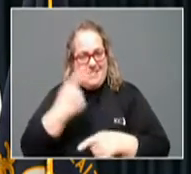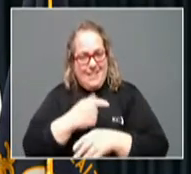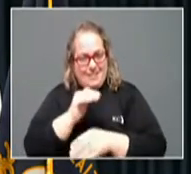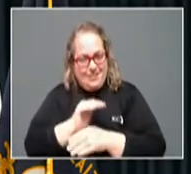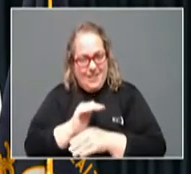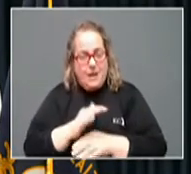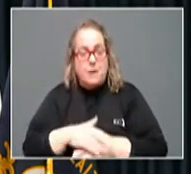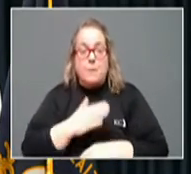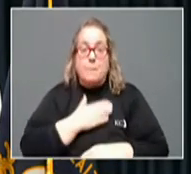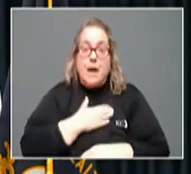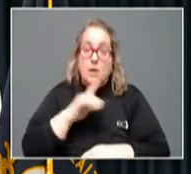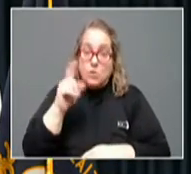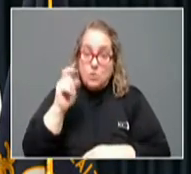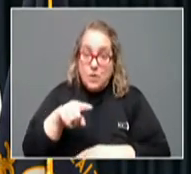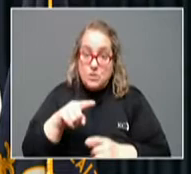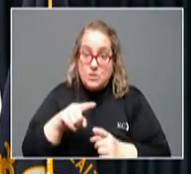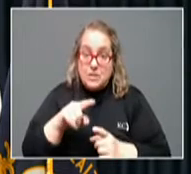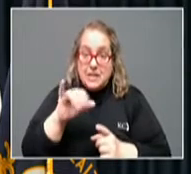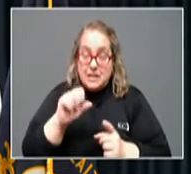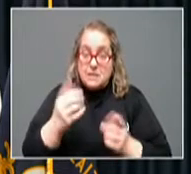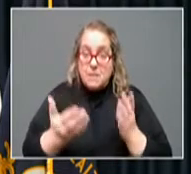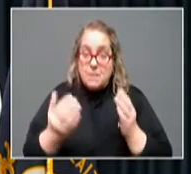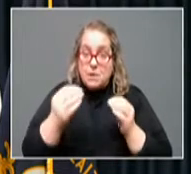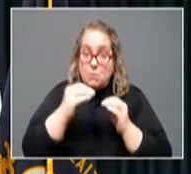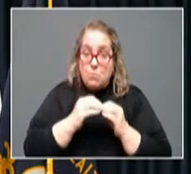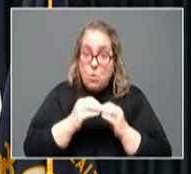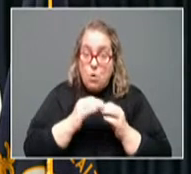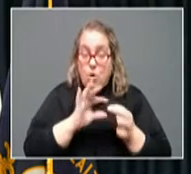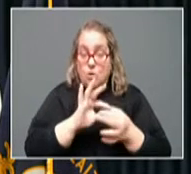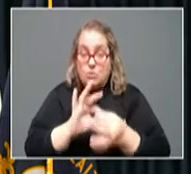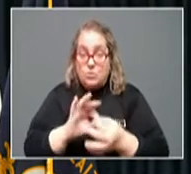is probably more oriented towards dr stack but if you know the answer